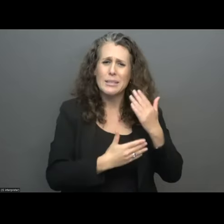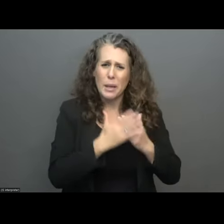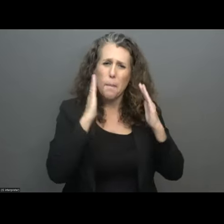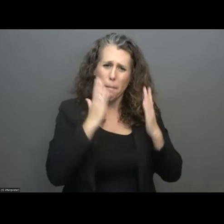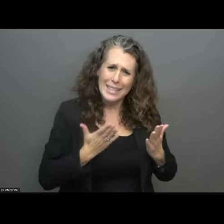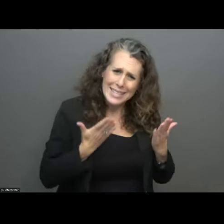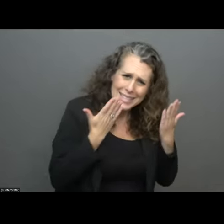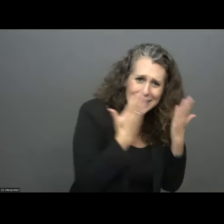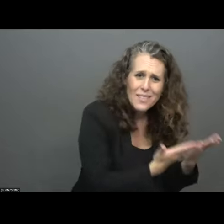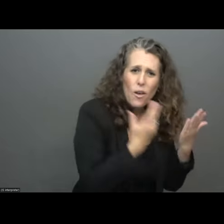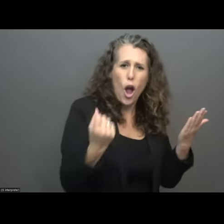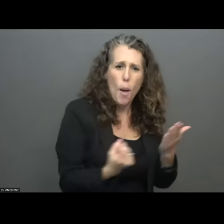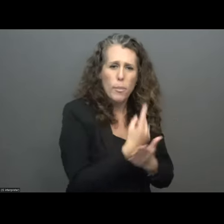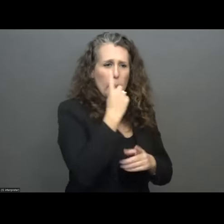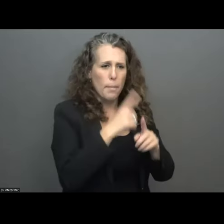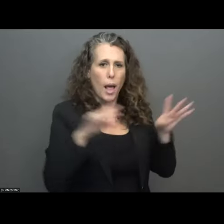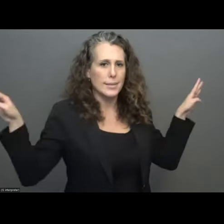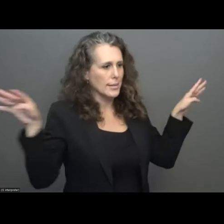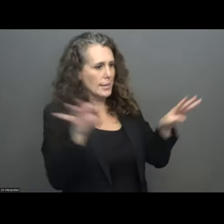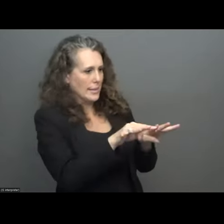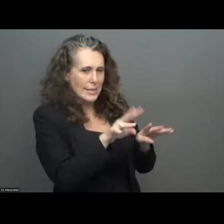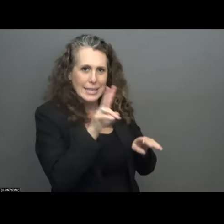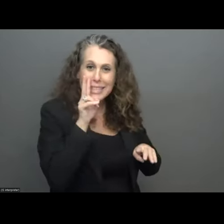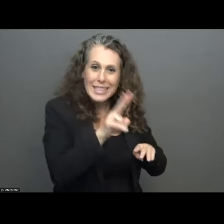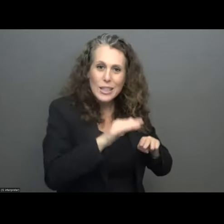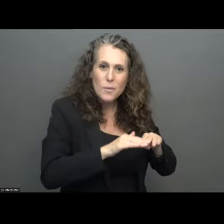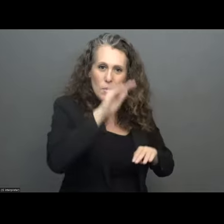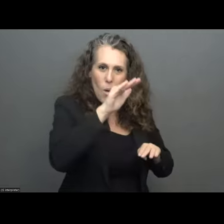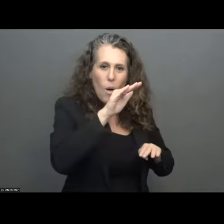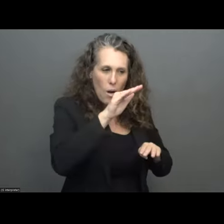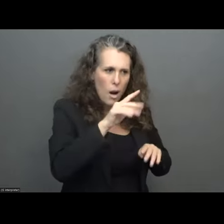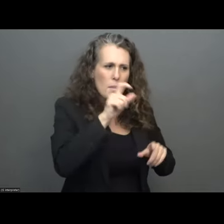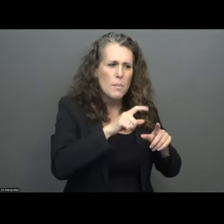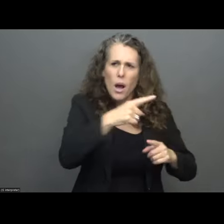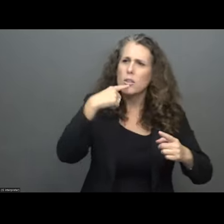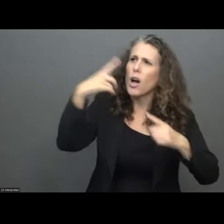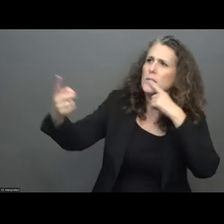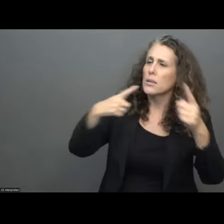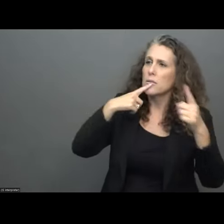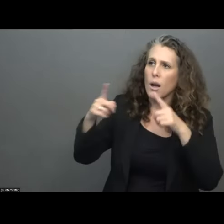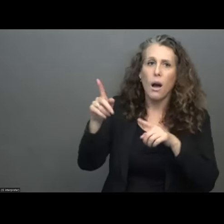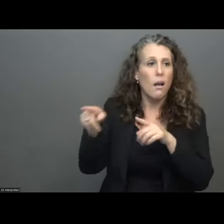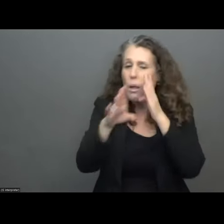is part of a book on the fandom on Association. ps4 since one deca while I say proceed symposium